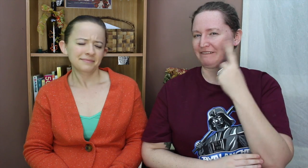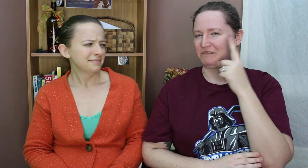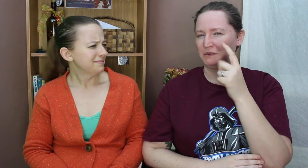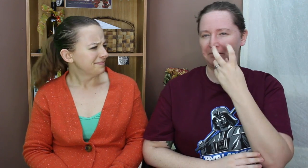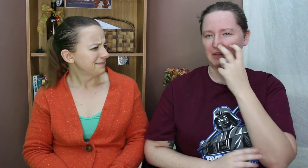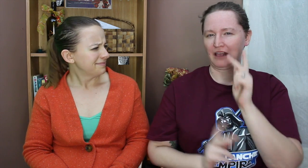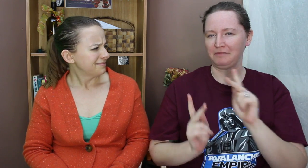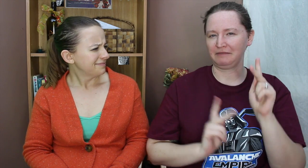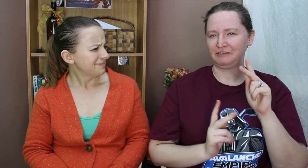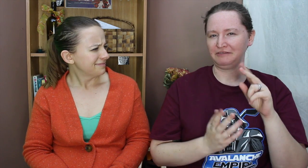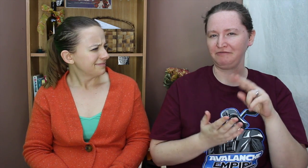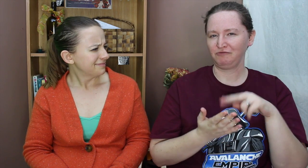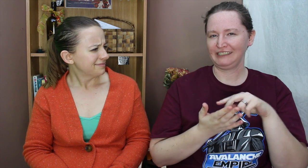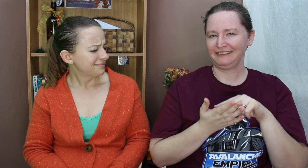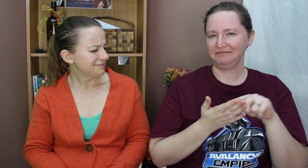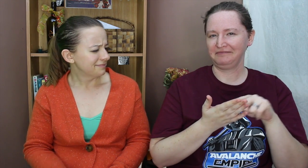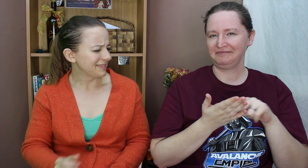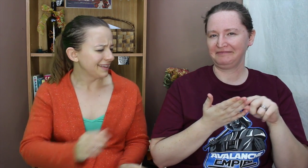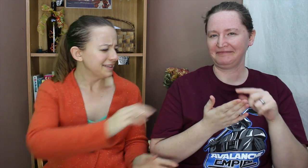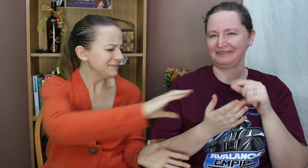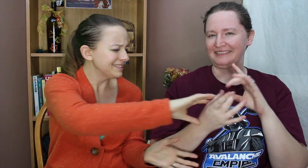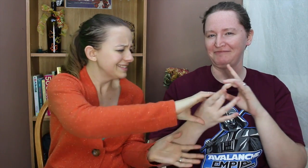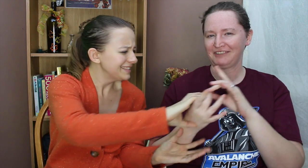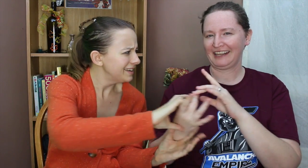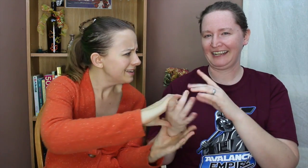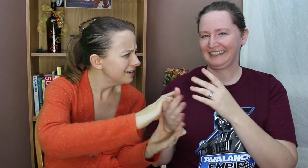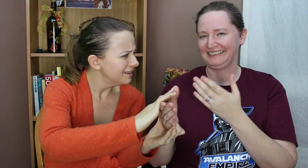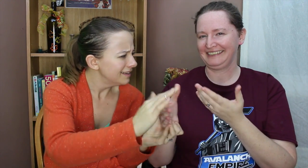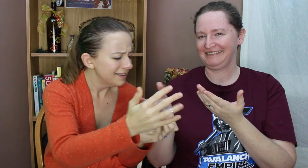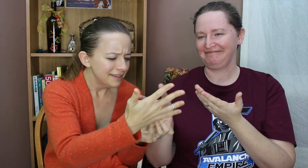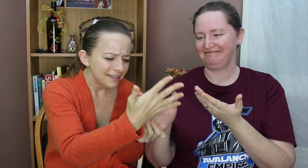Those are for Blind peole to be able to read. I don't